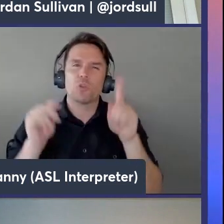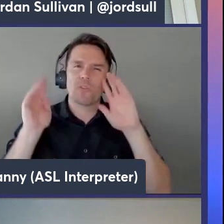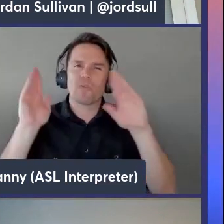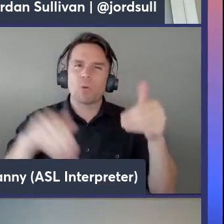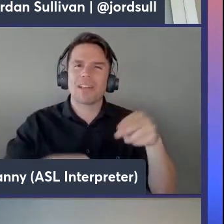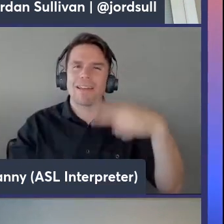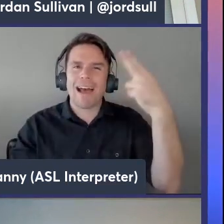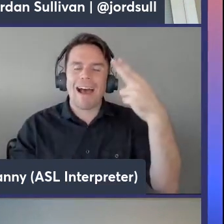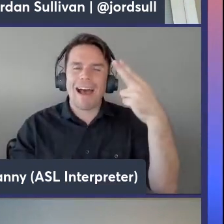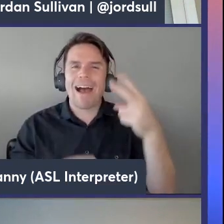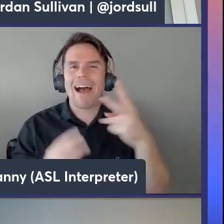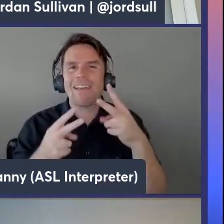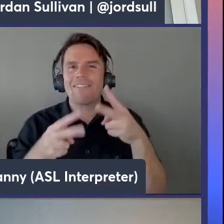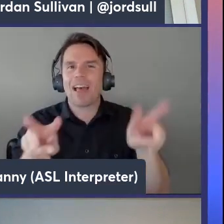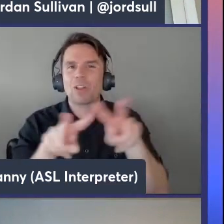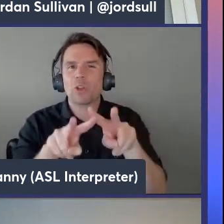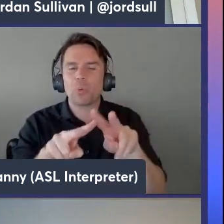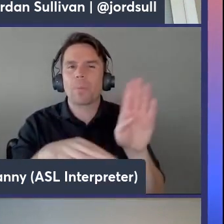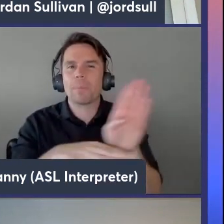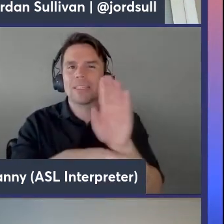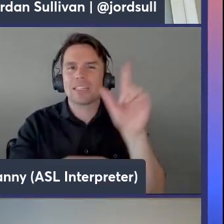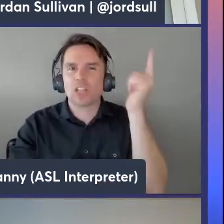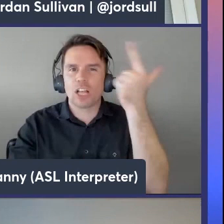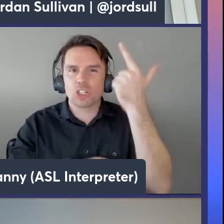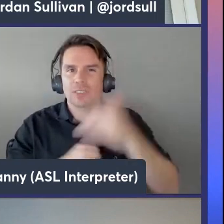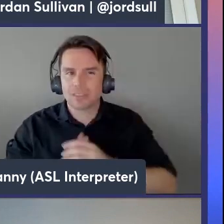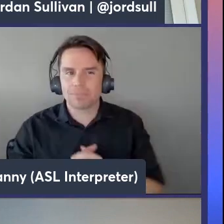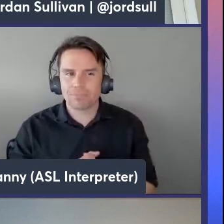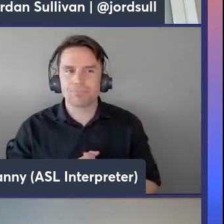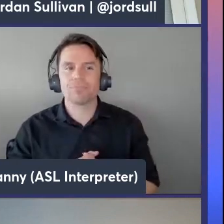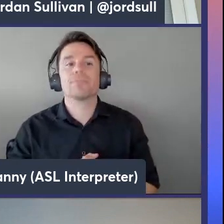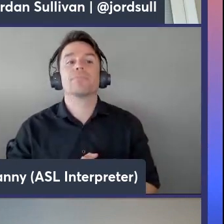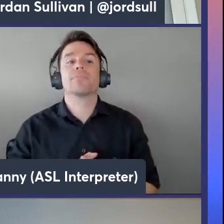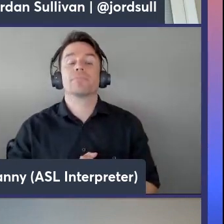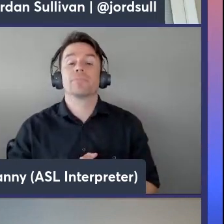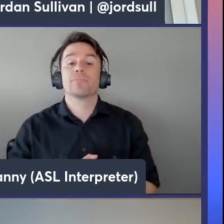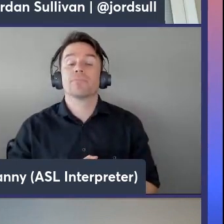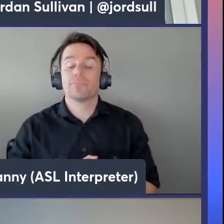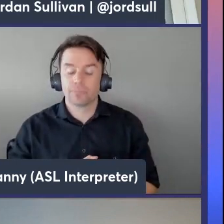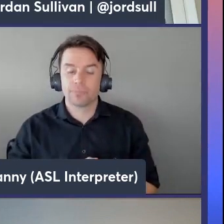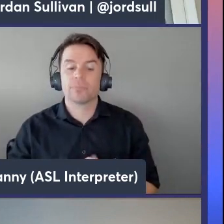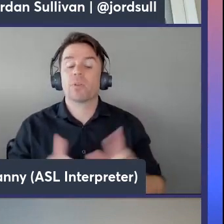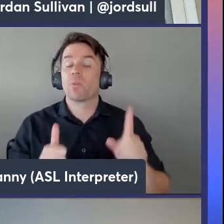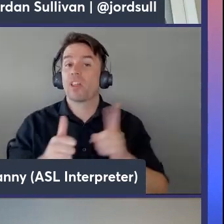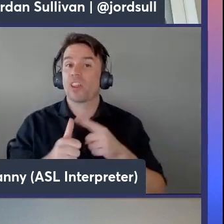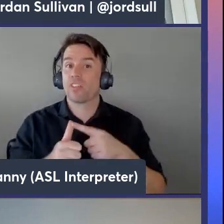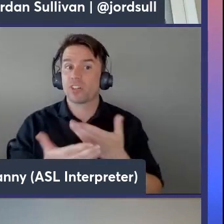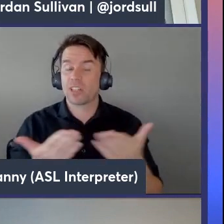So, let's talk about some of the primary concepts with Step Functions. And the first one that we'll cover is the concept of workflows.